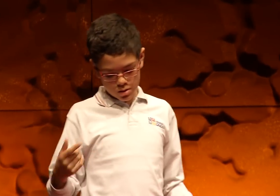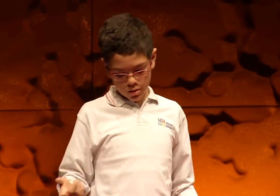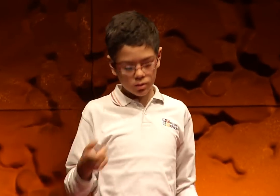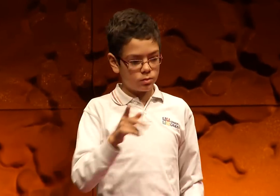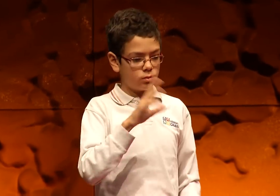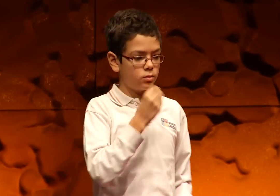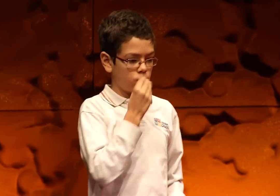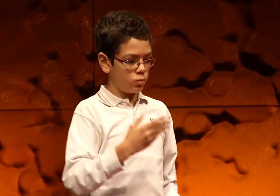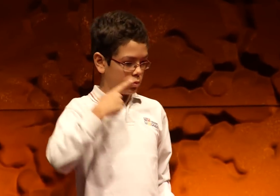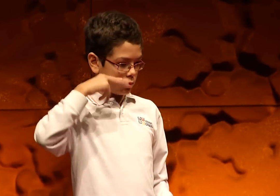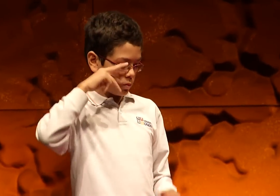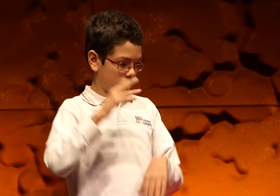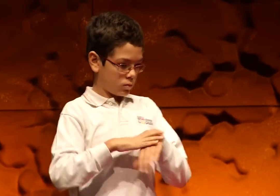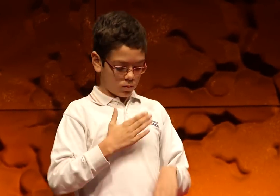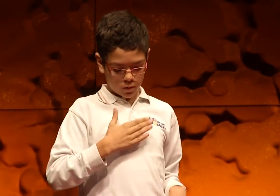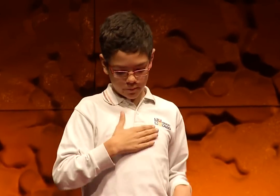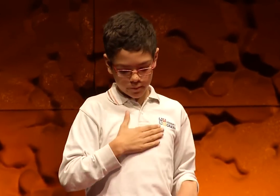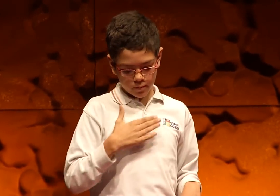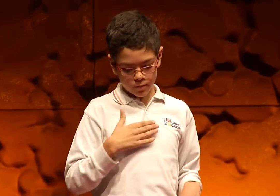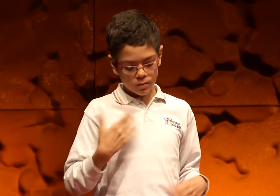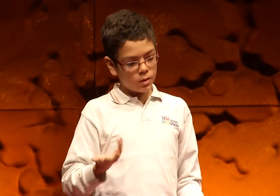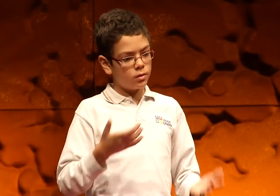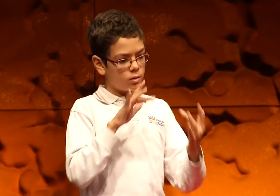It is different from the World Federation.